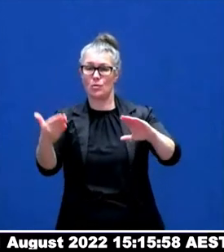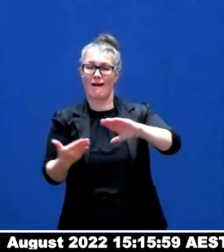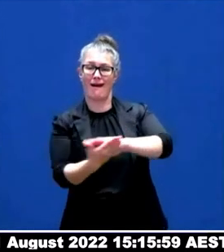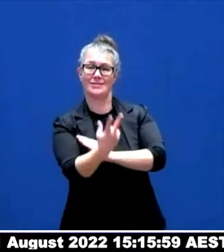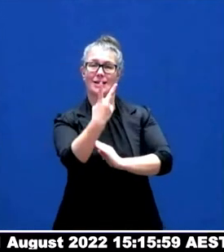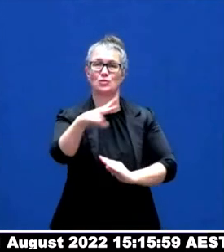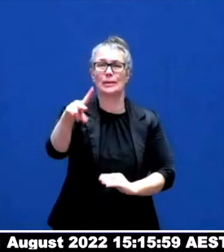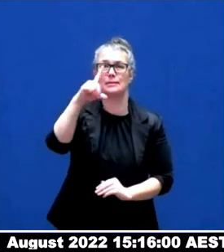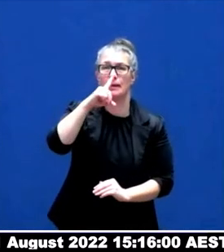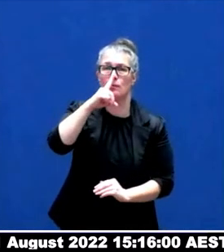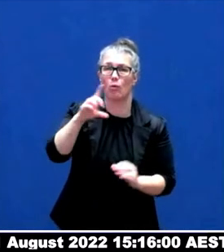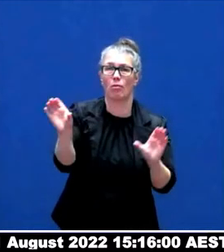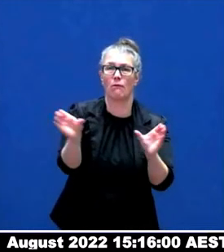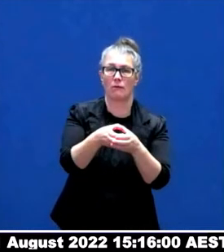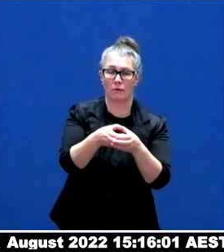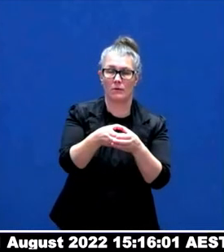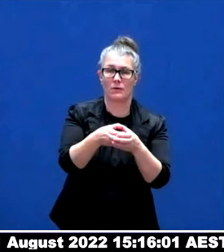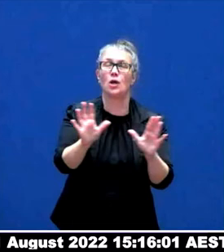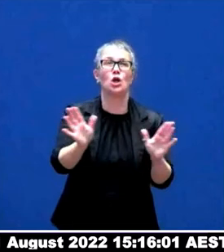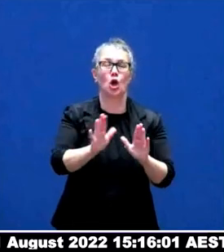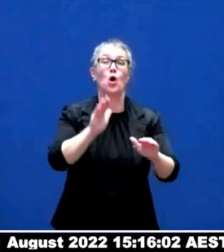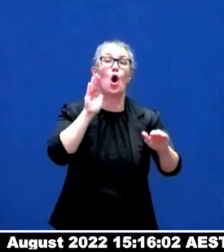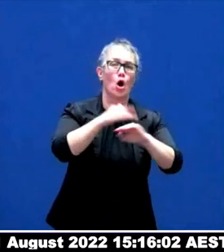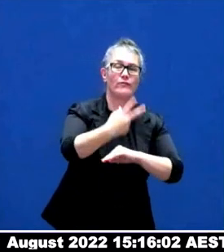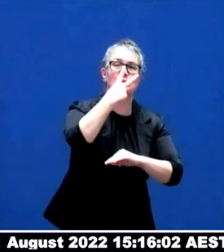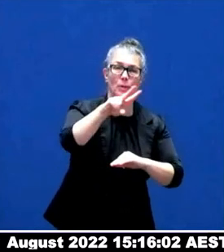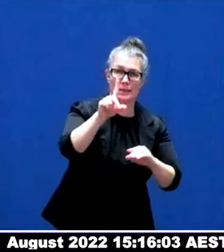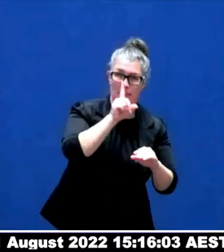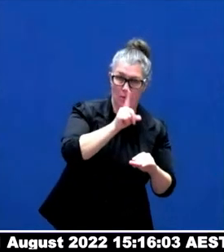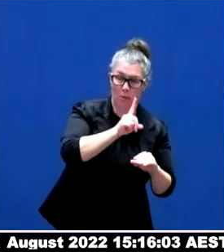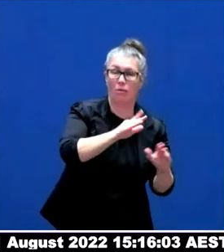And the other, small - sorry, greater than 20, and small residential, less than 20.